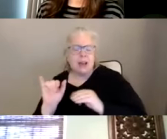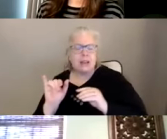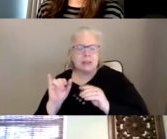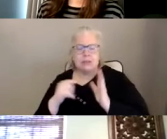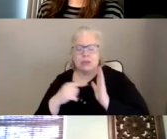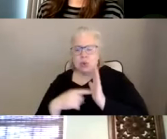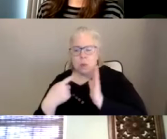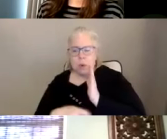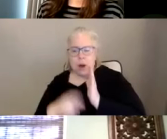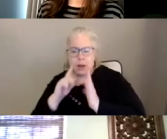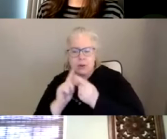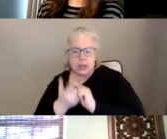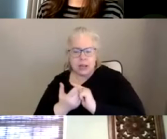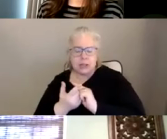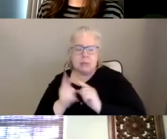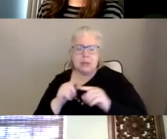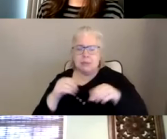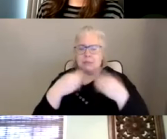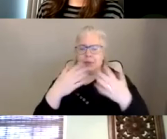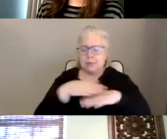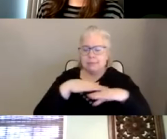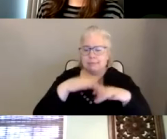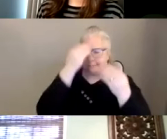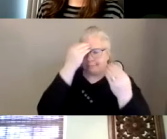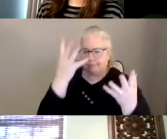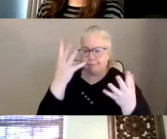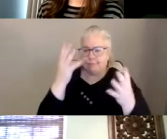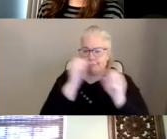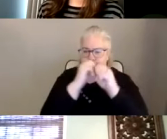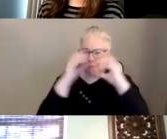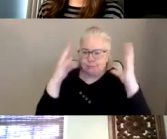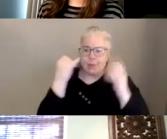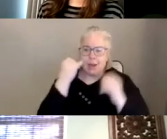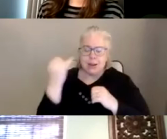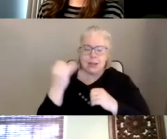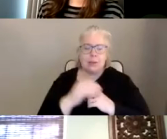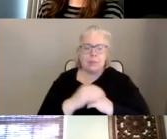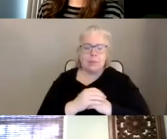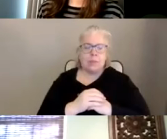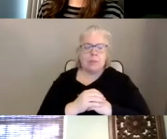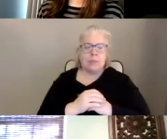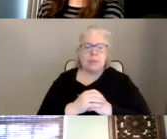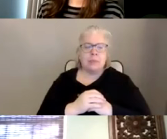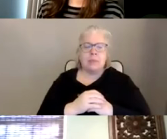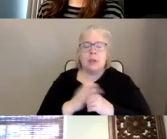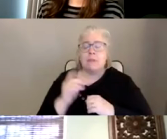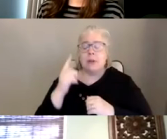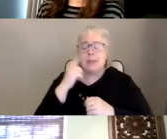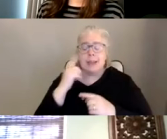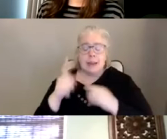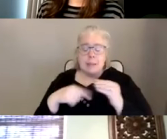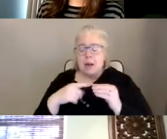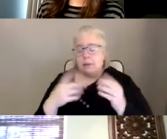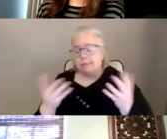and how she worked through a much larger and more complicated project. But if you're just thinking about, well